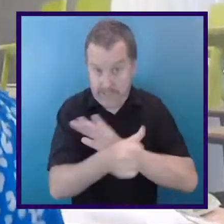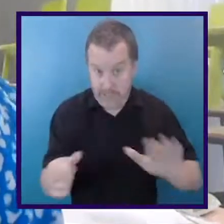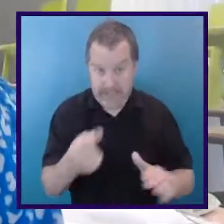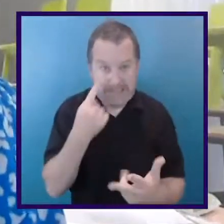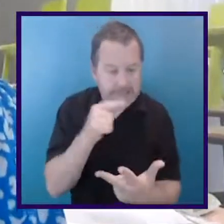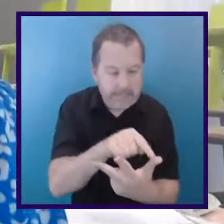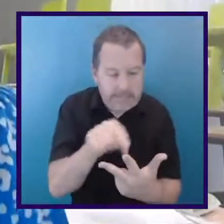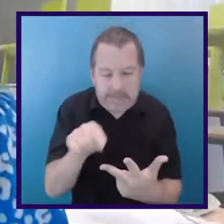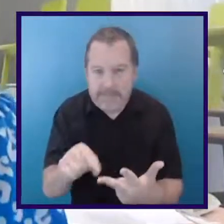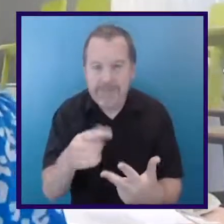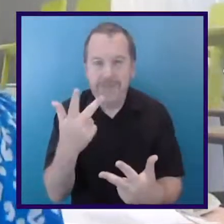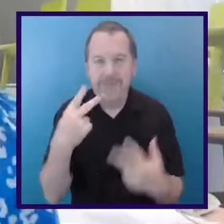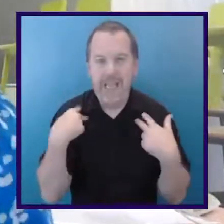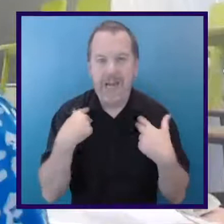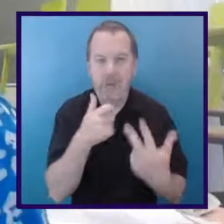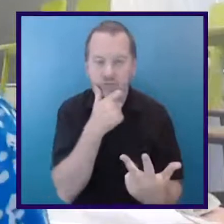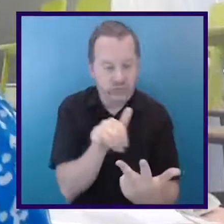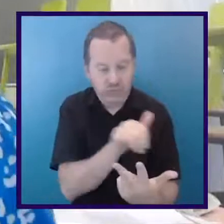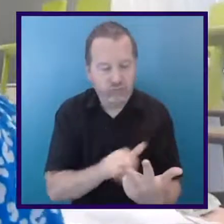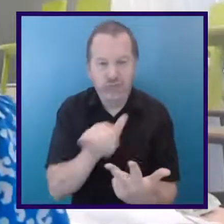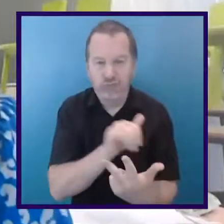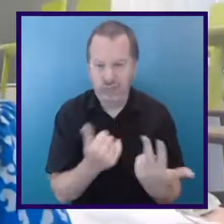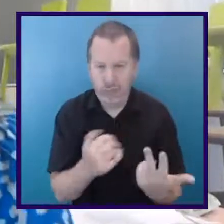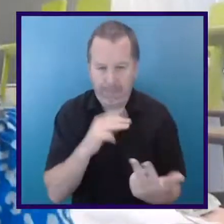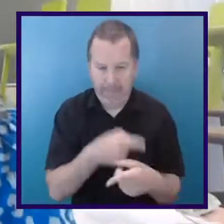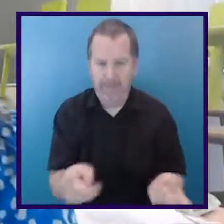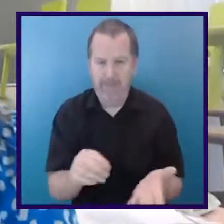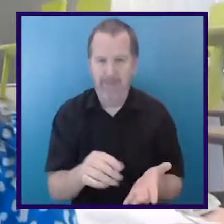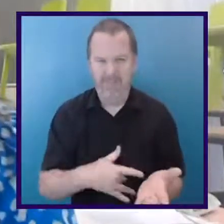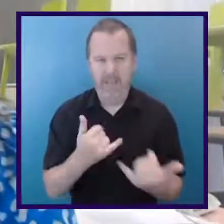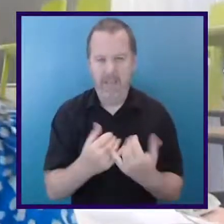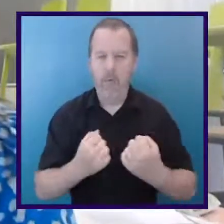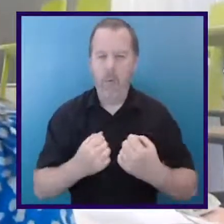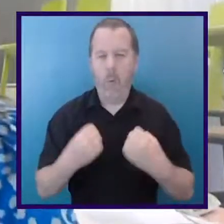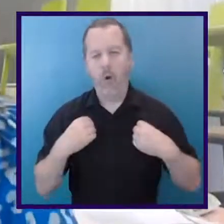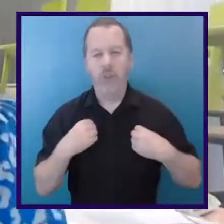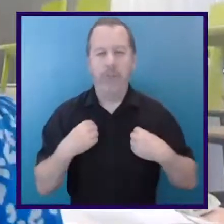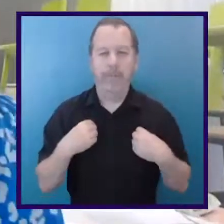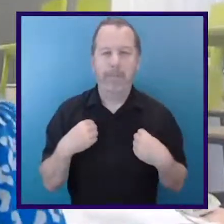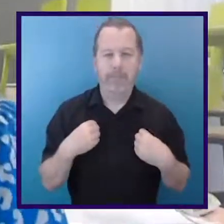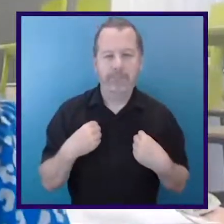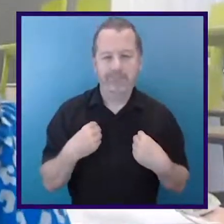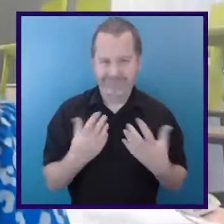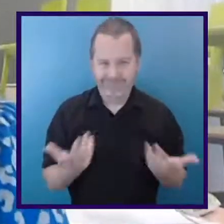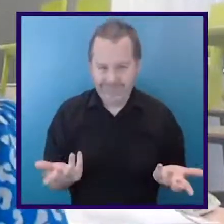And then picking which they would like to continue studying. And this means to have a wee bit of ownership on their language journey.